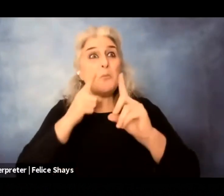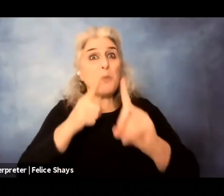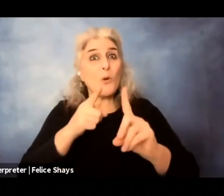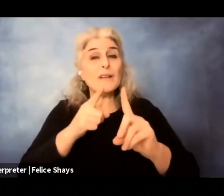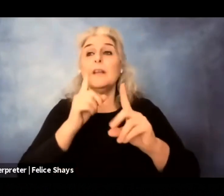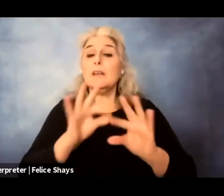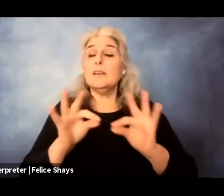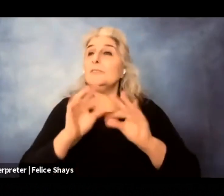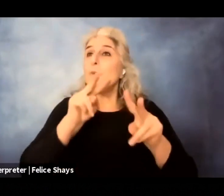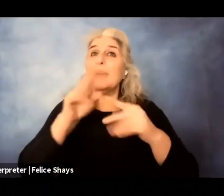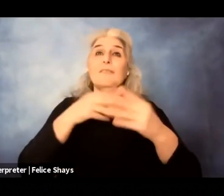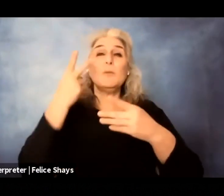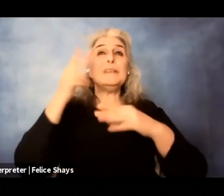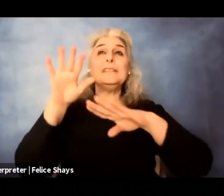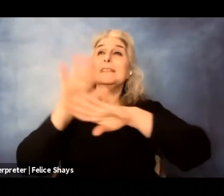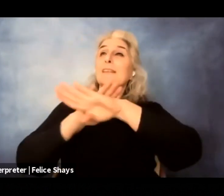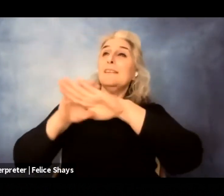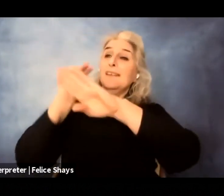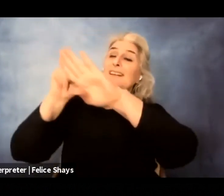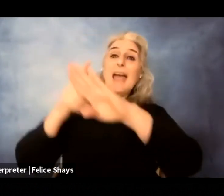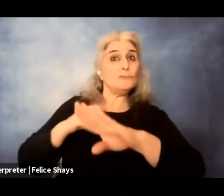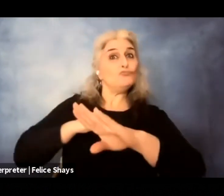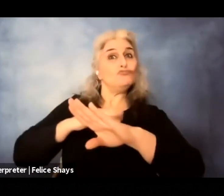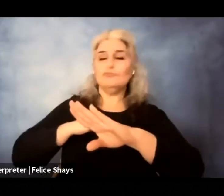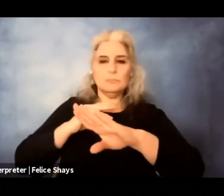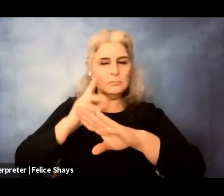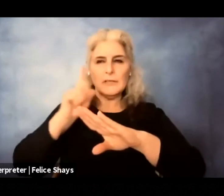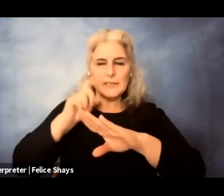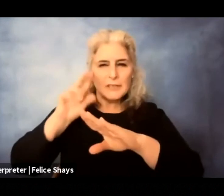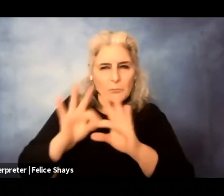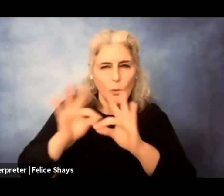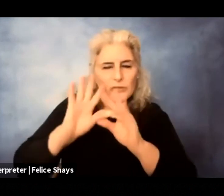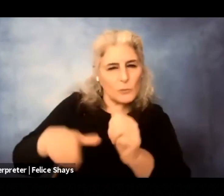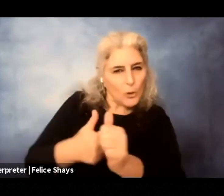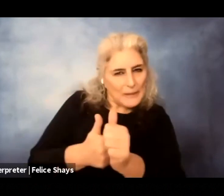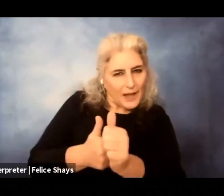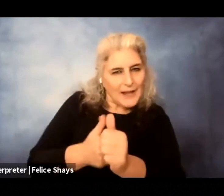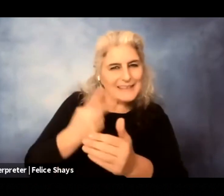to involve people whose needs and wants through their lived experience and really involve them